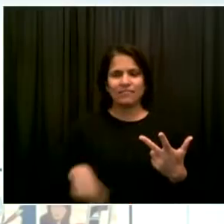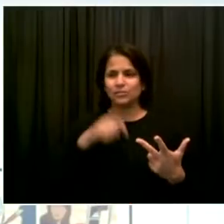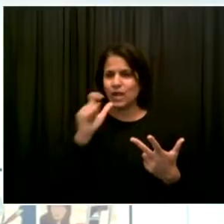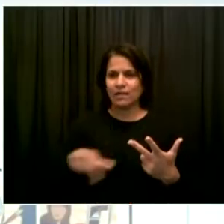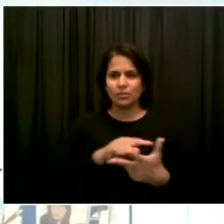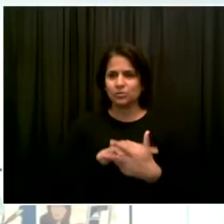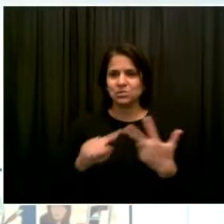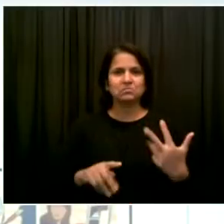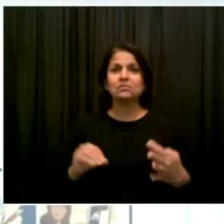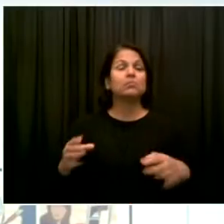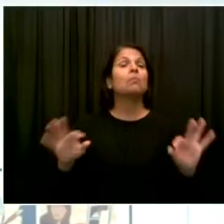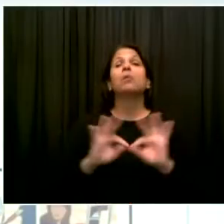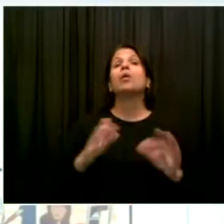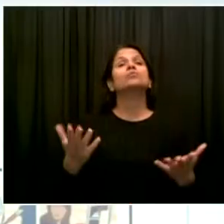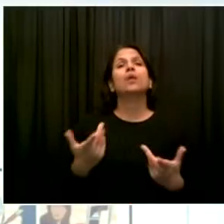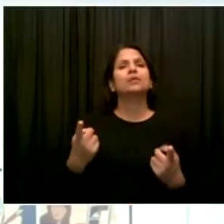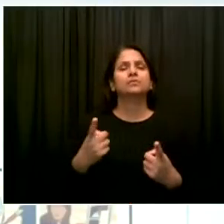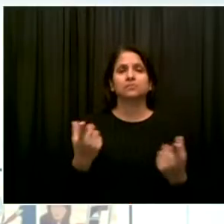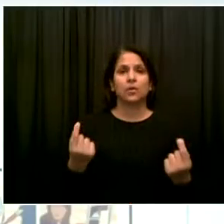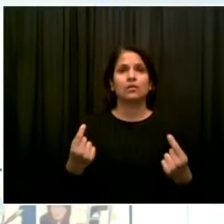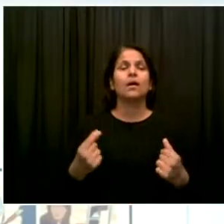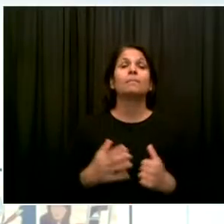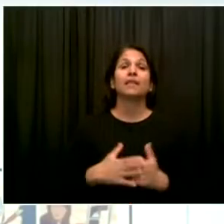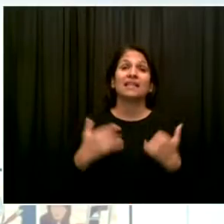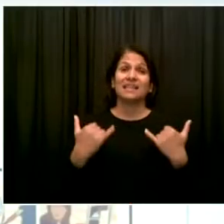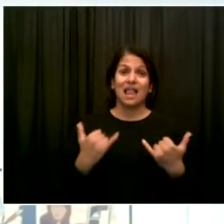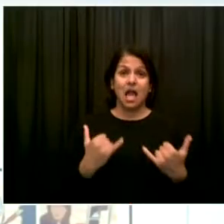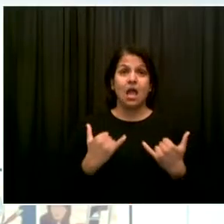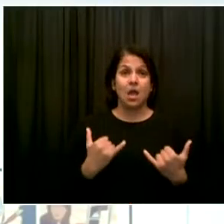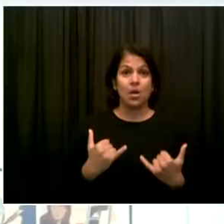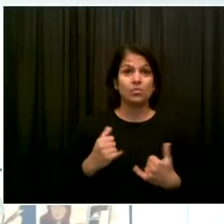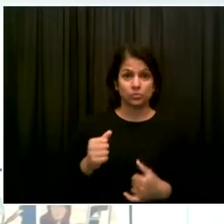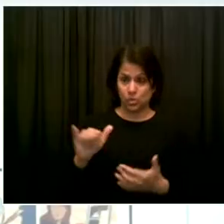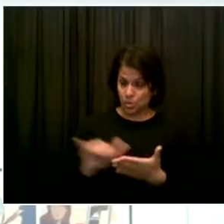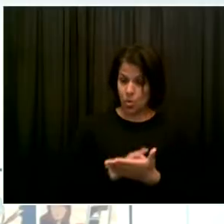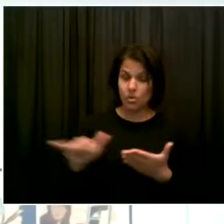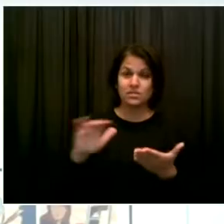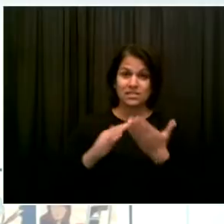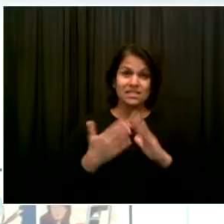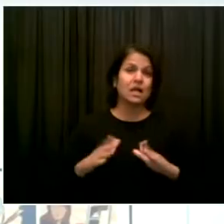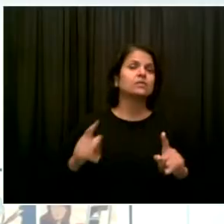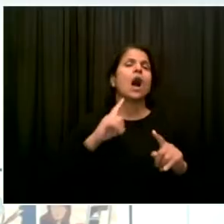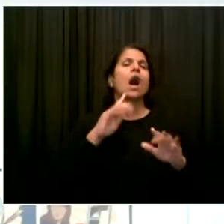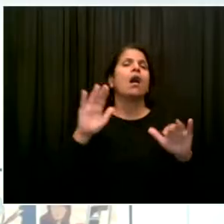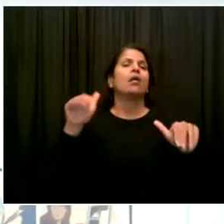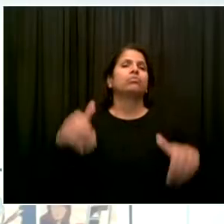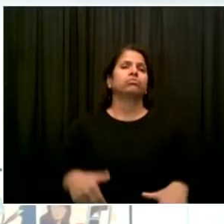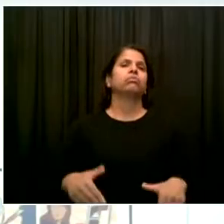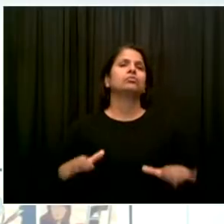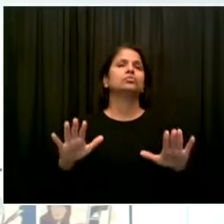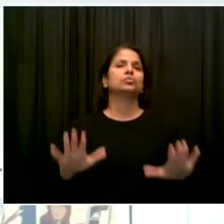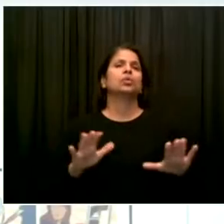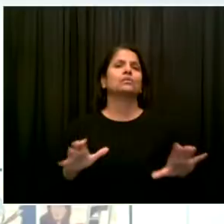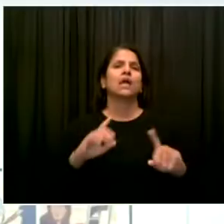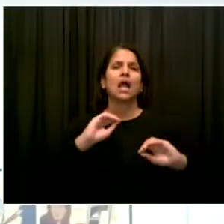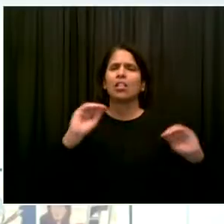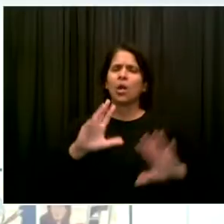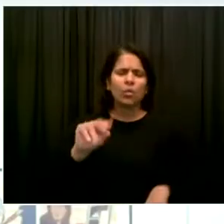OXYGEN, HOSPITAL BED OR A VENTILATOR THAT MAKES A VERY SIGNIFICANT DIFFERENCE. THE OTHER THING